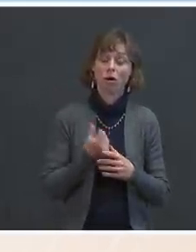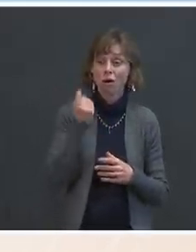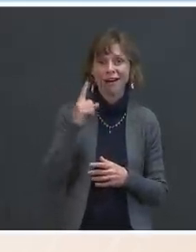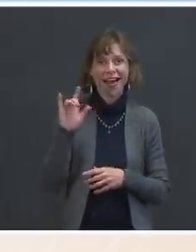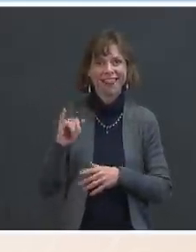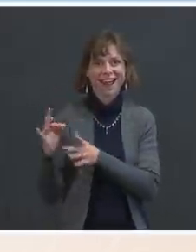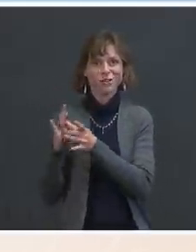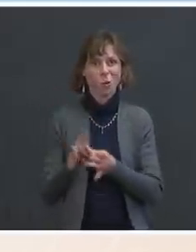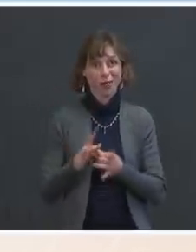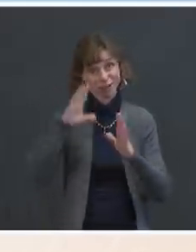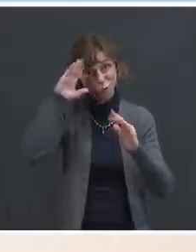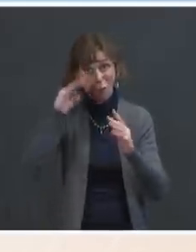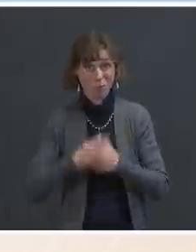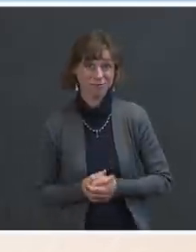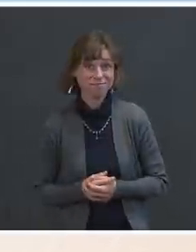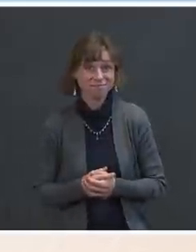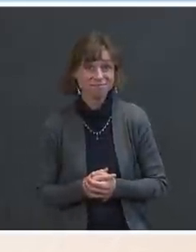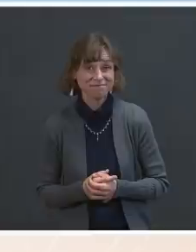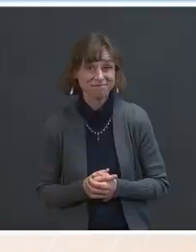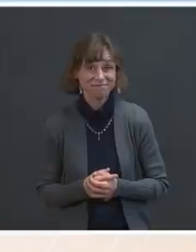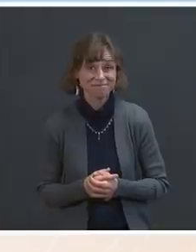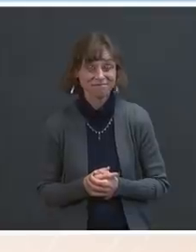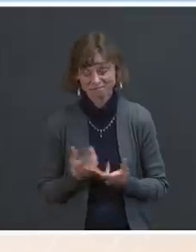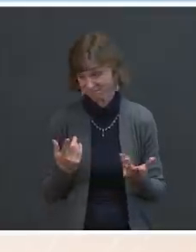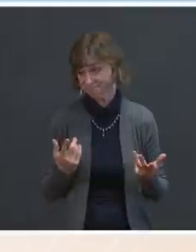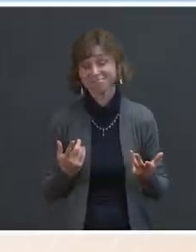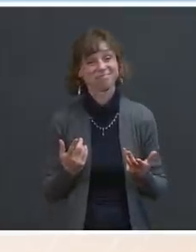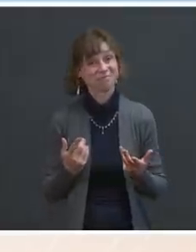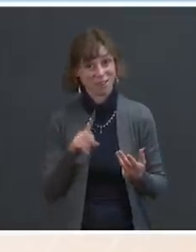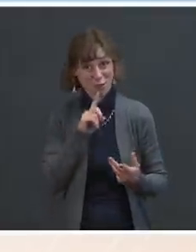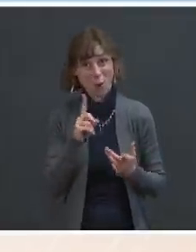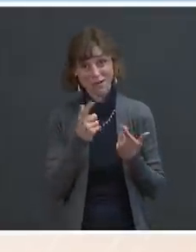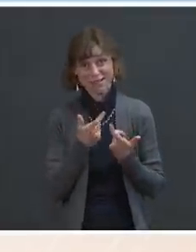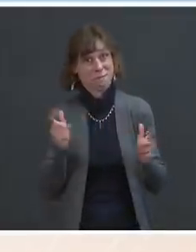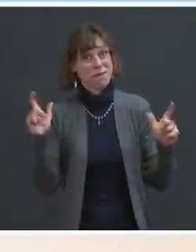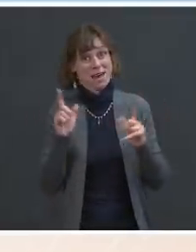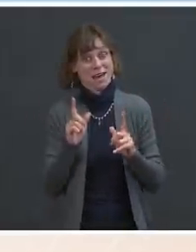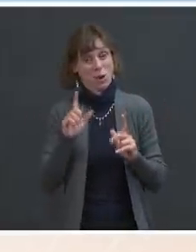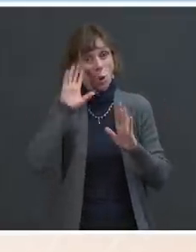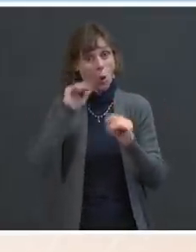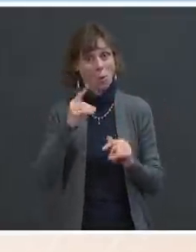and there was a significant hope for a more humane policy